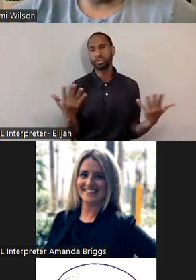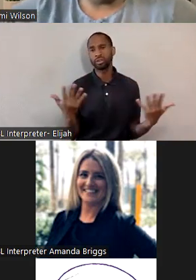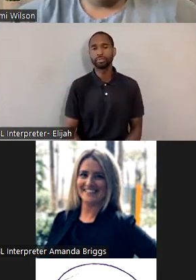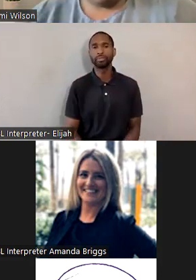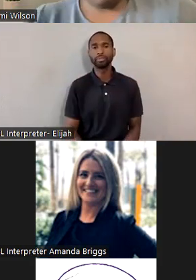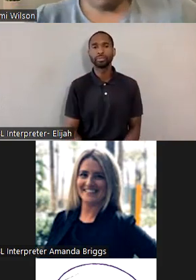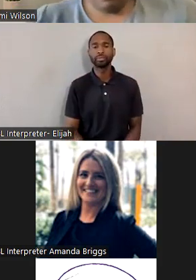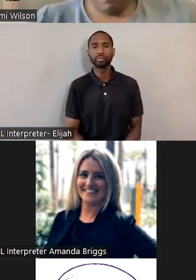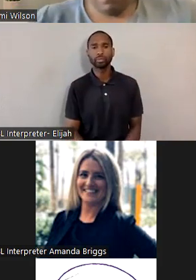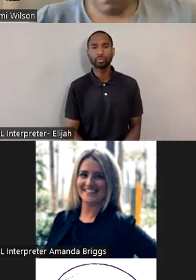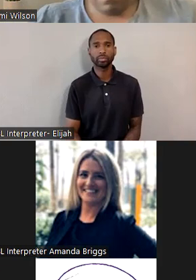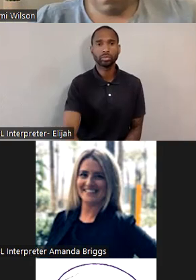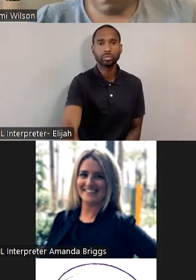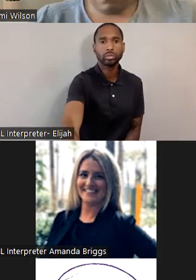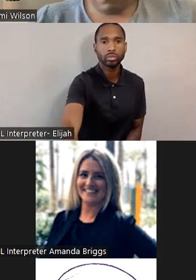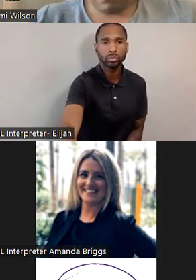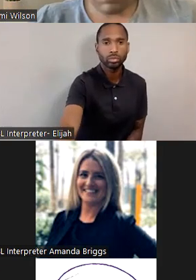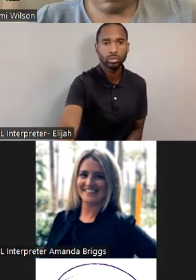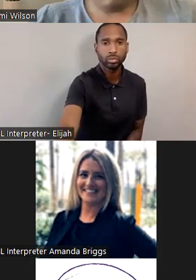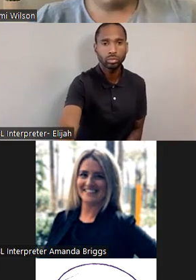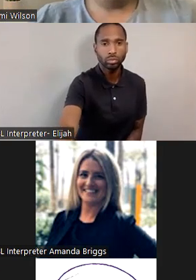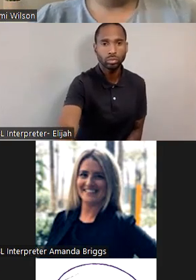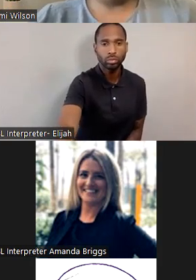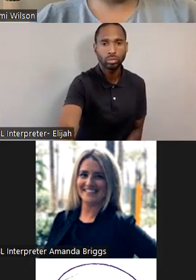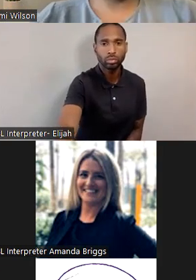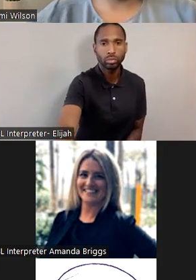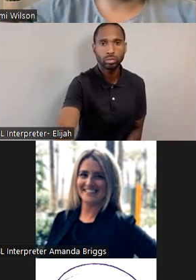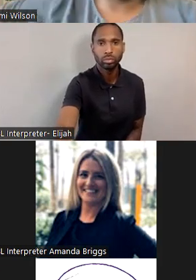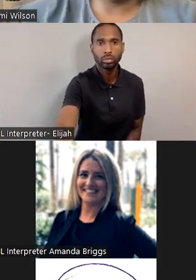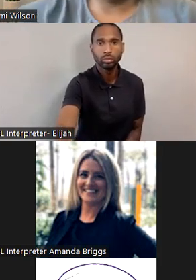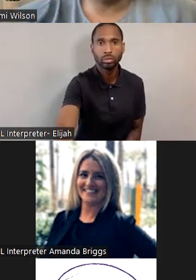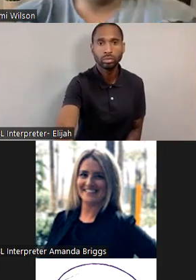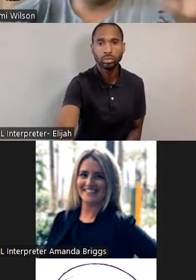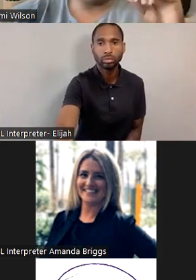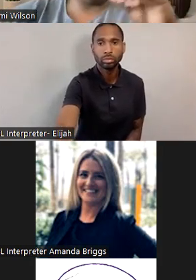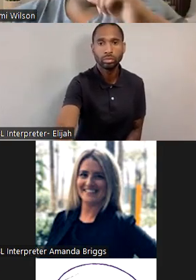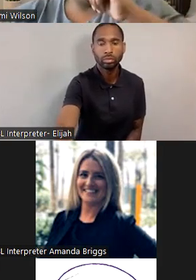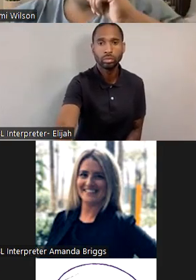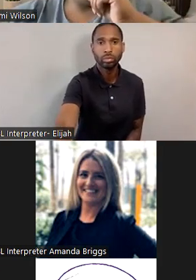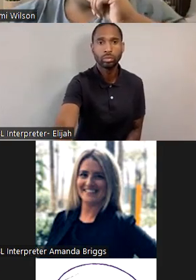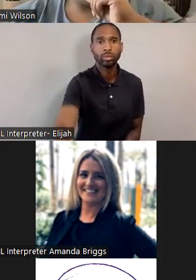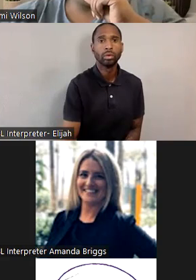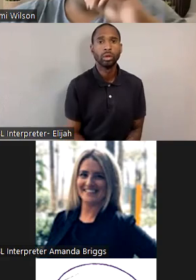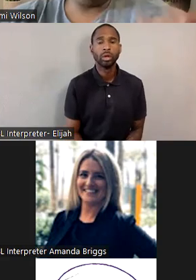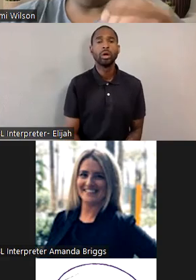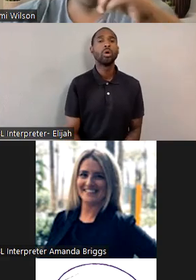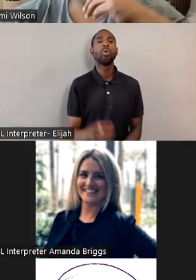So, one other thing before we talk about